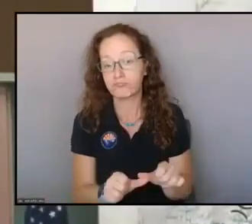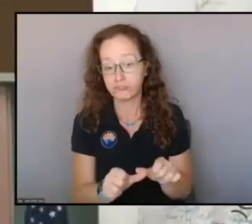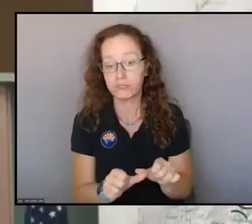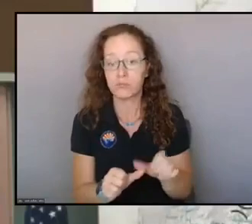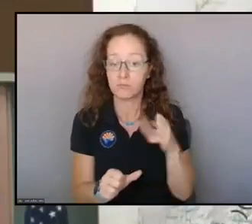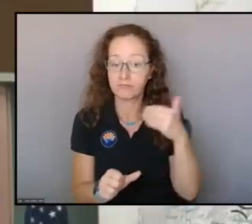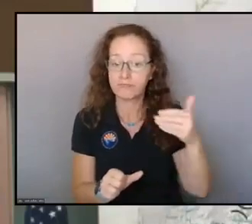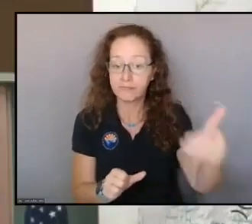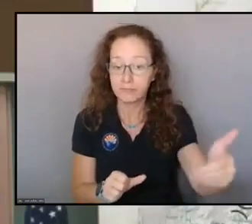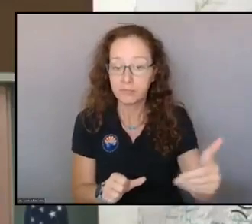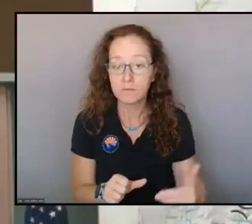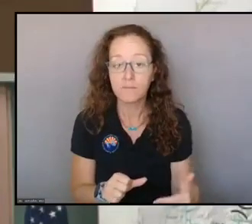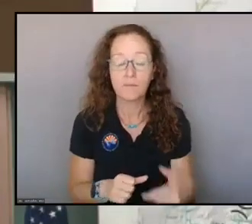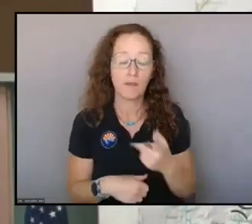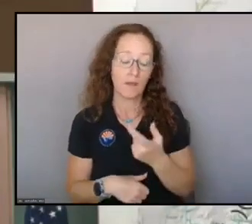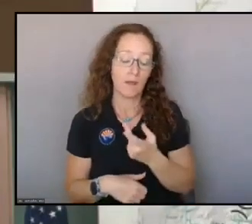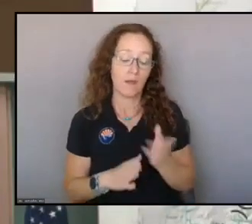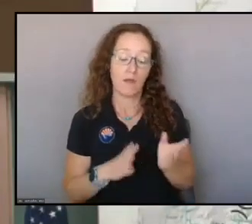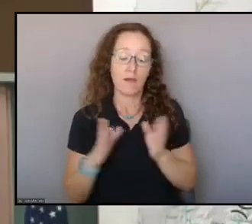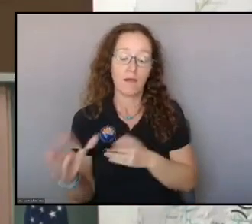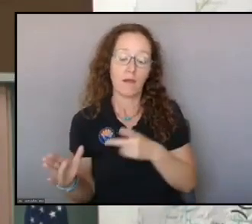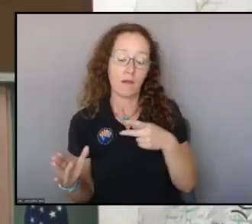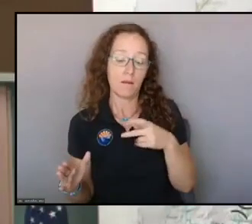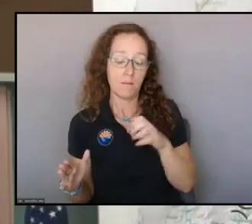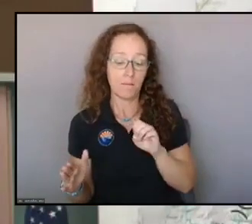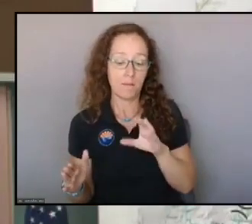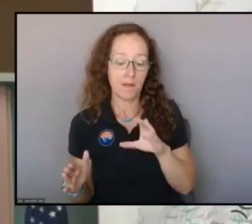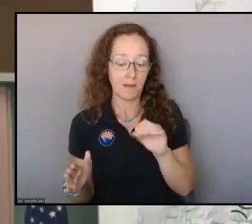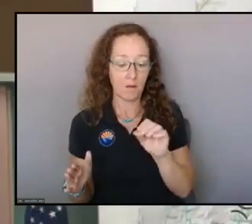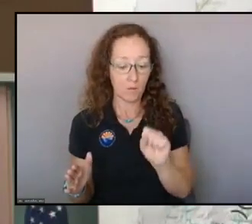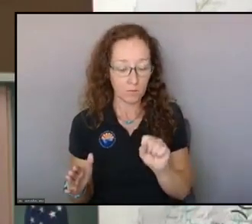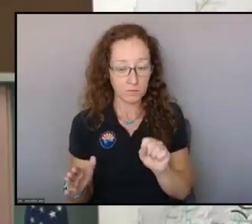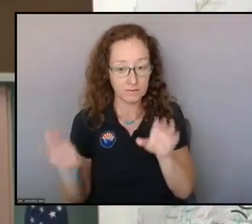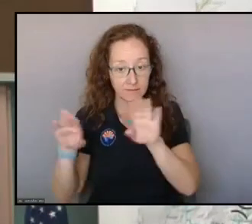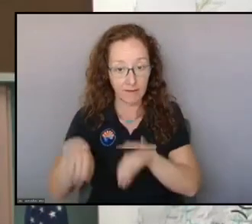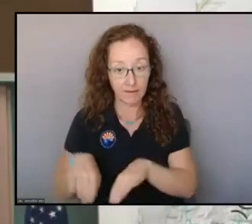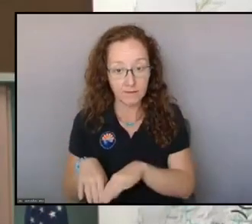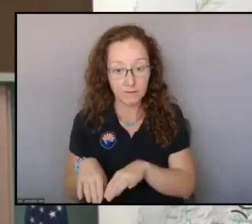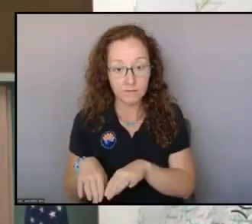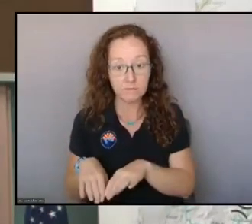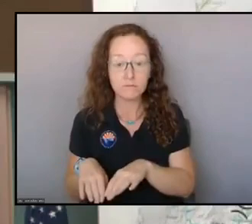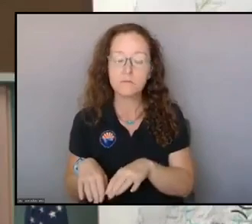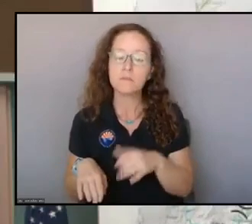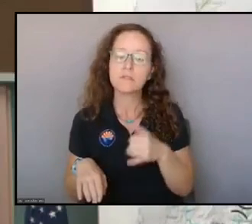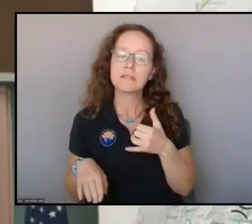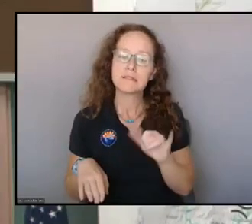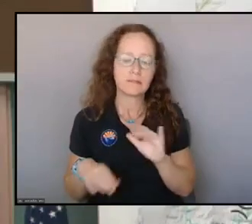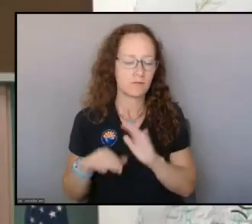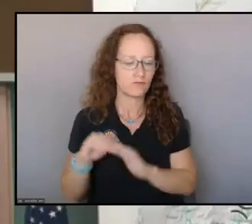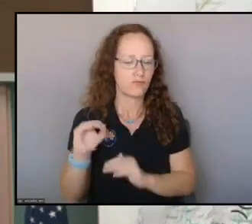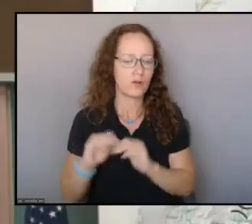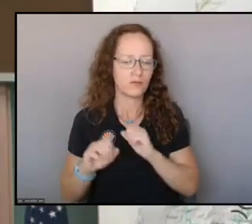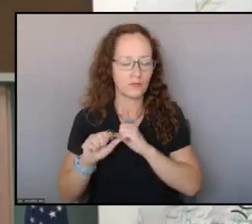THE PECOS CANYON, WE STILL HAVE THE STRUCTURE PROTECTION GROUP IN THERE.